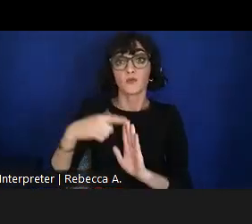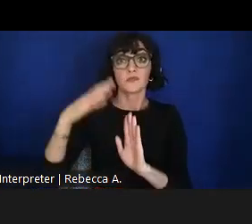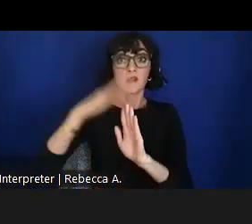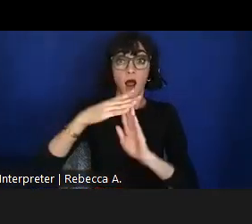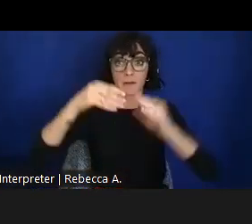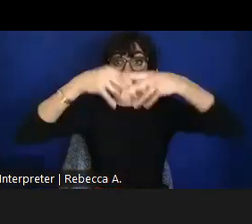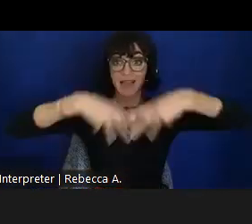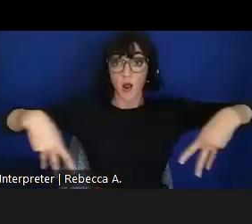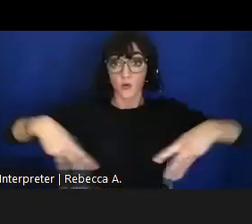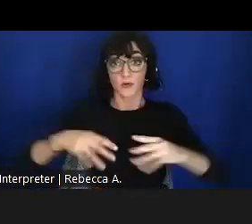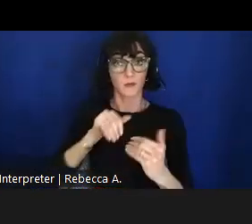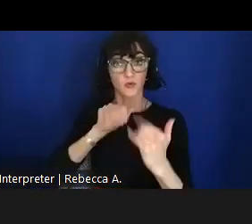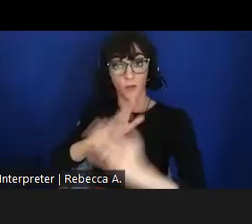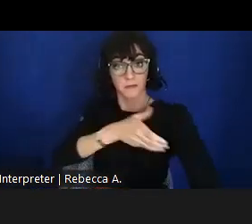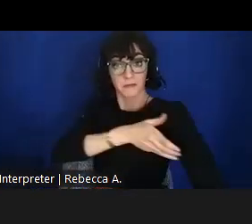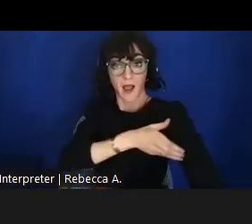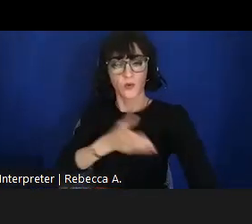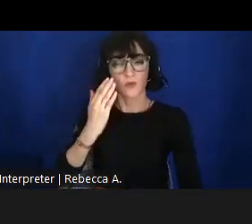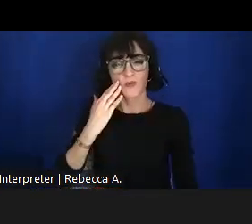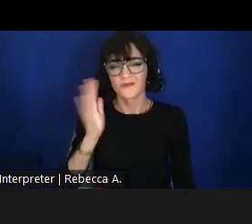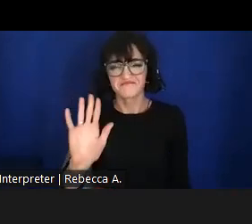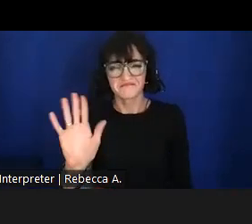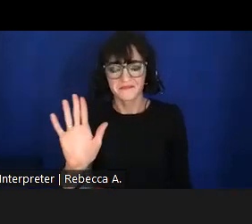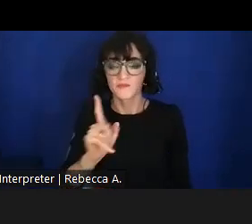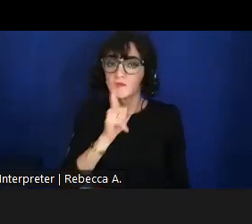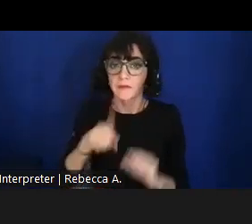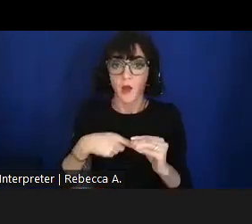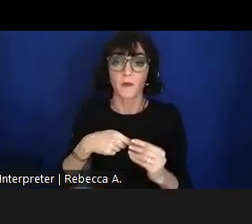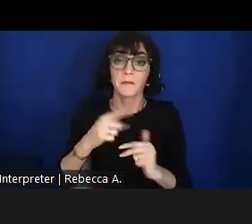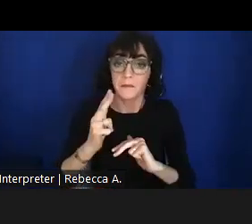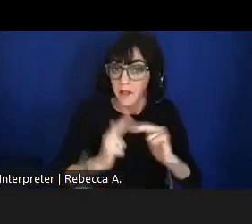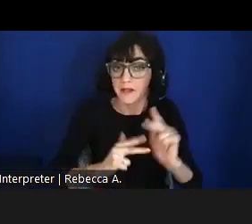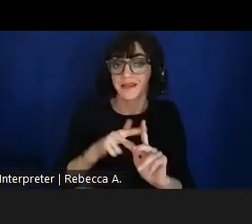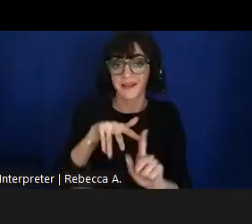people to do certain things that it's about building an environment where people have